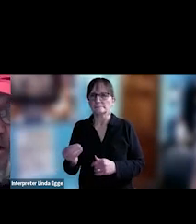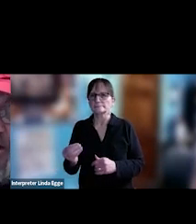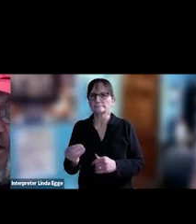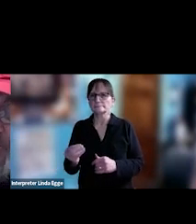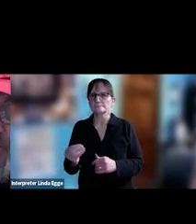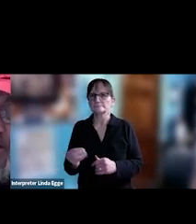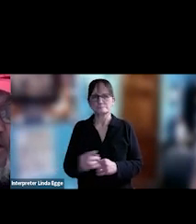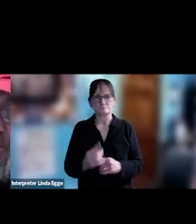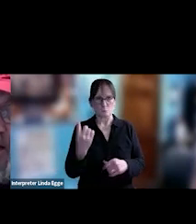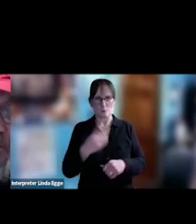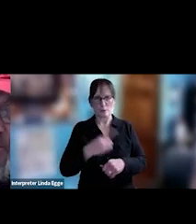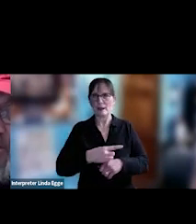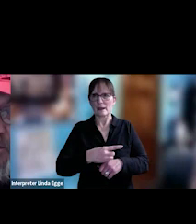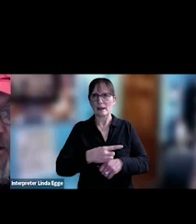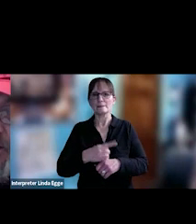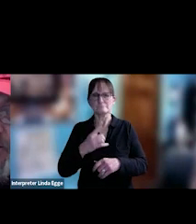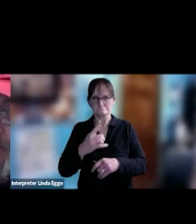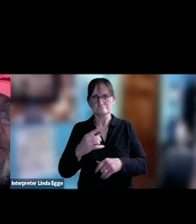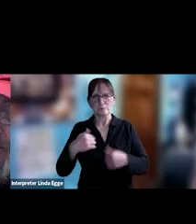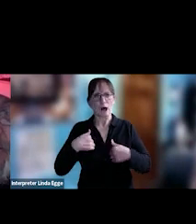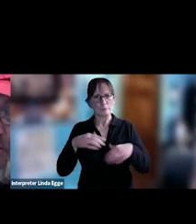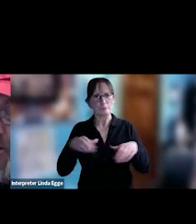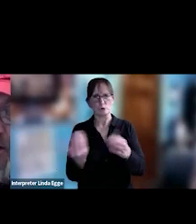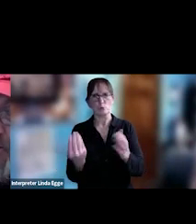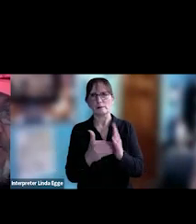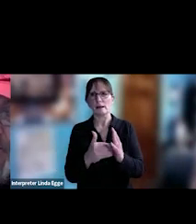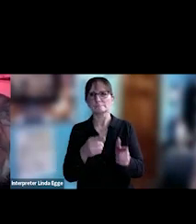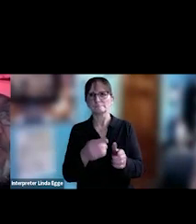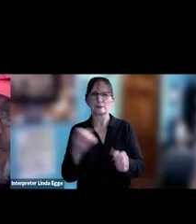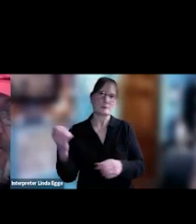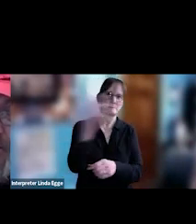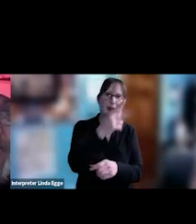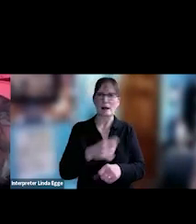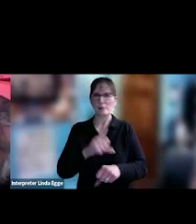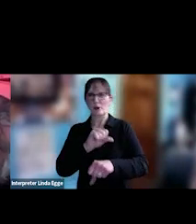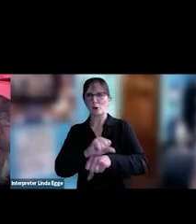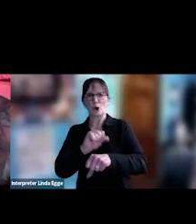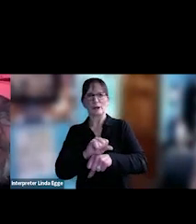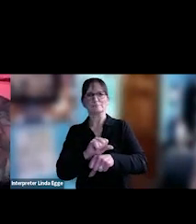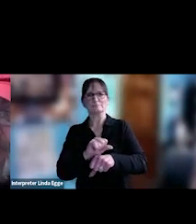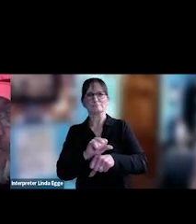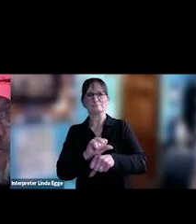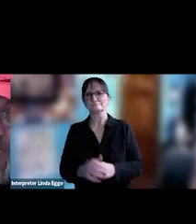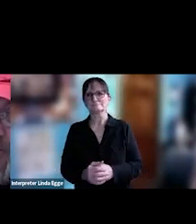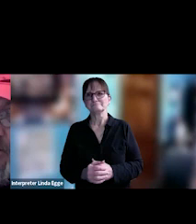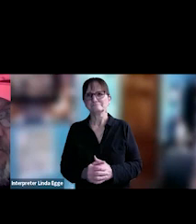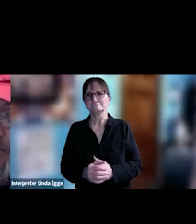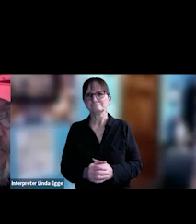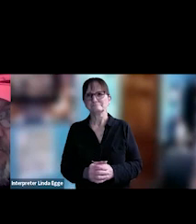one day I'll get to where I'll be able to do that. Get back out there, you know, and, you know?